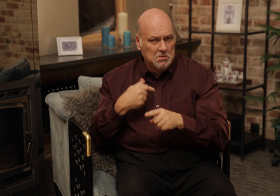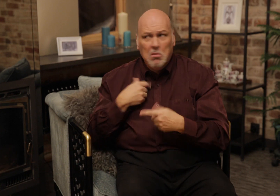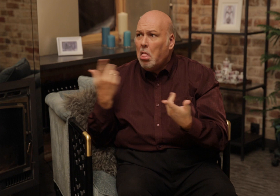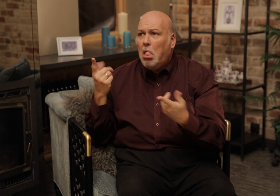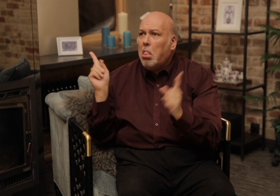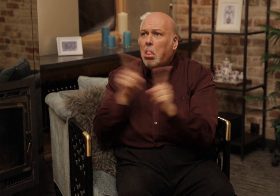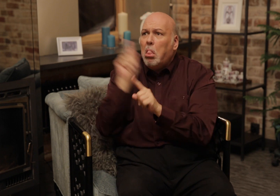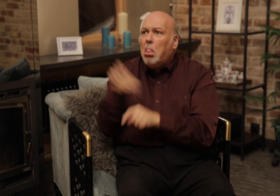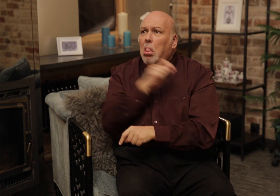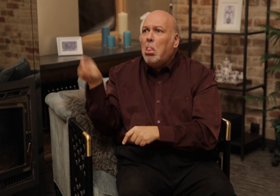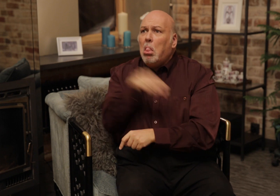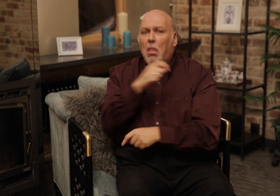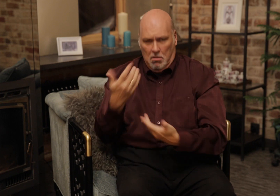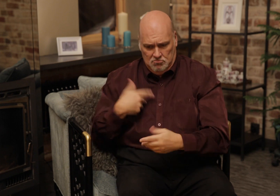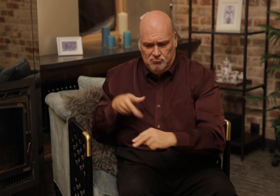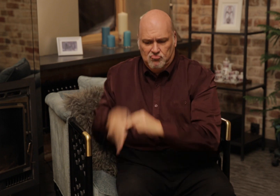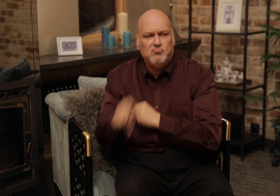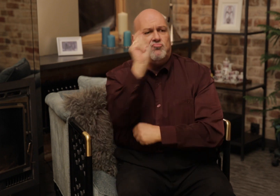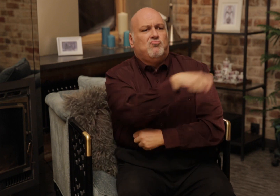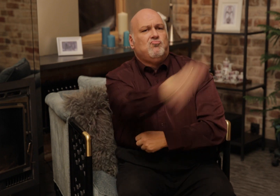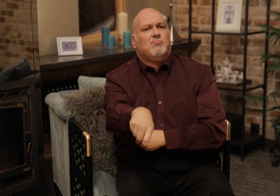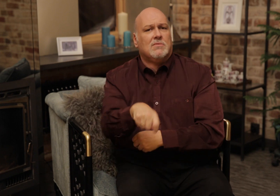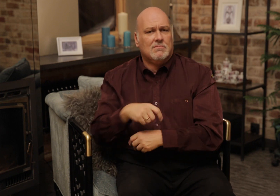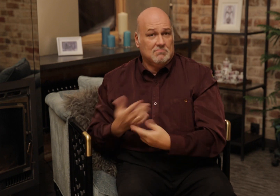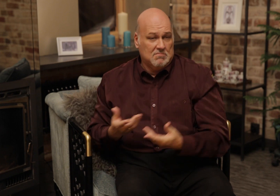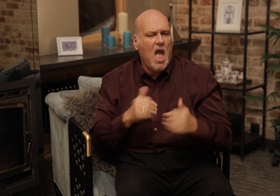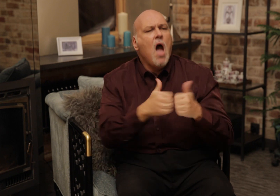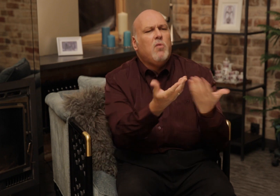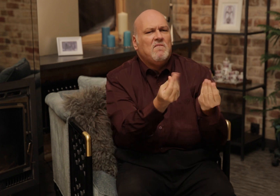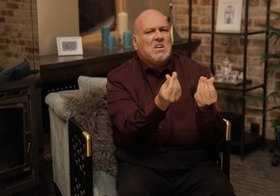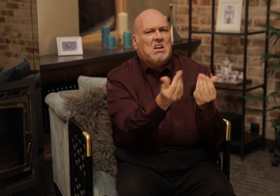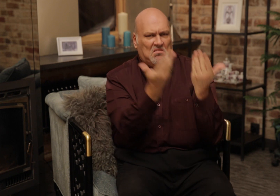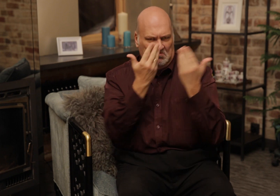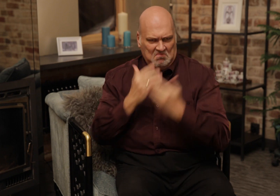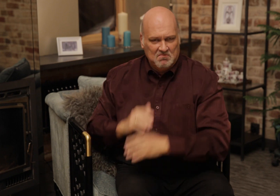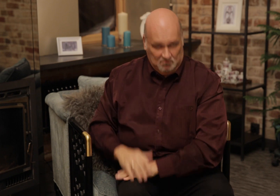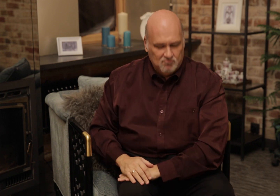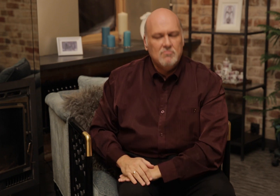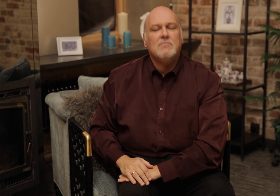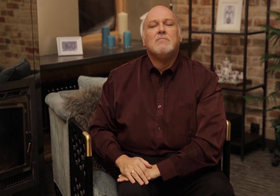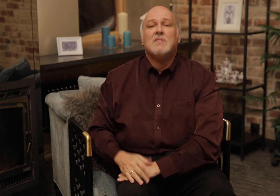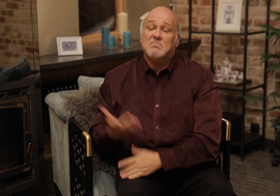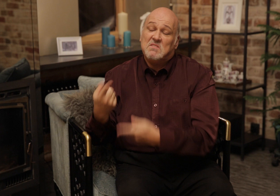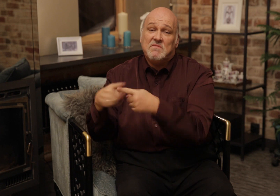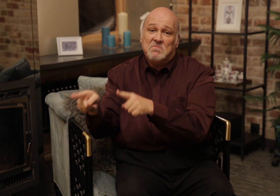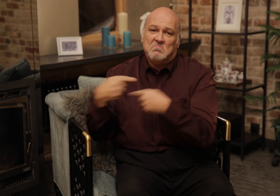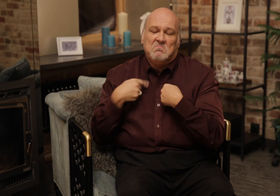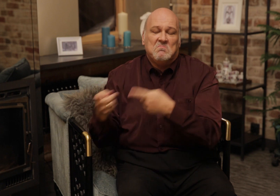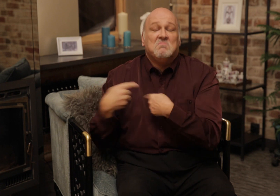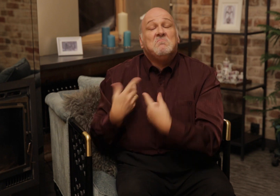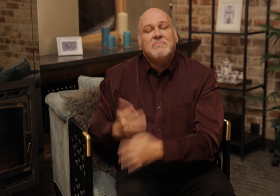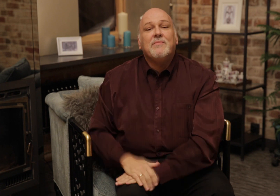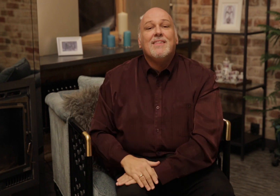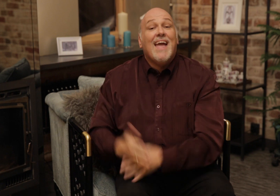If deaf have barriers to the job, what would happen if hearing people had barriers too? They can see what it feels like. Well, he and I have different responses.